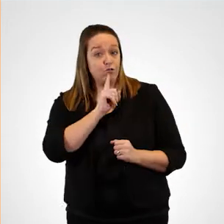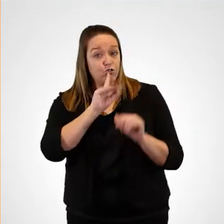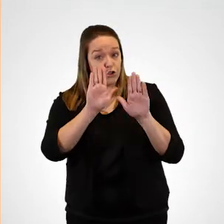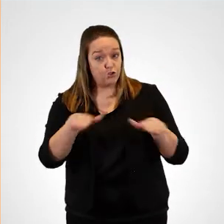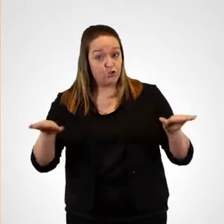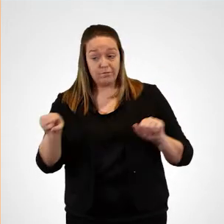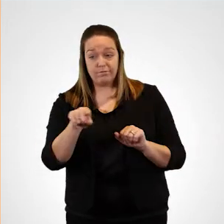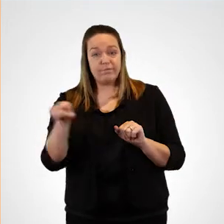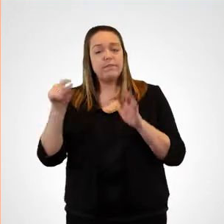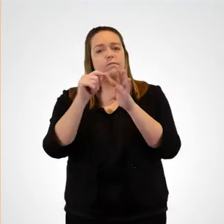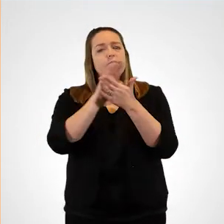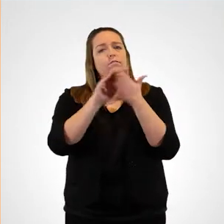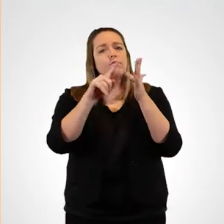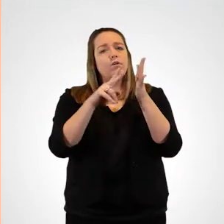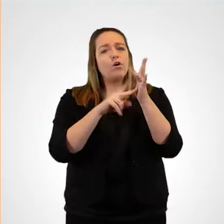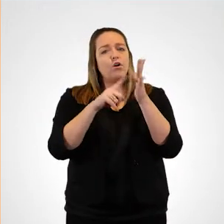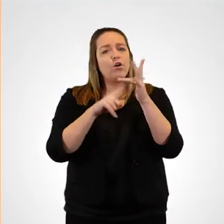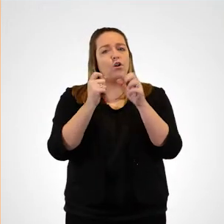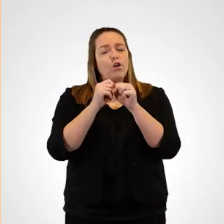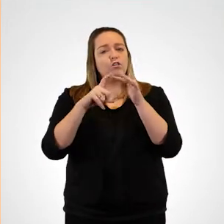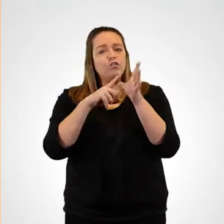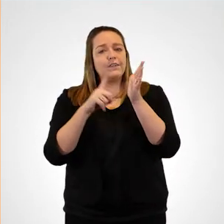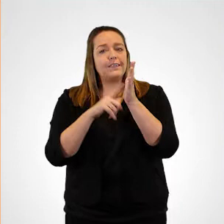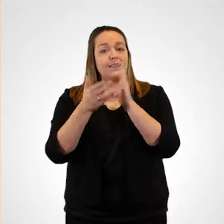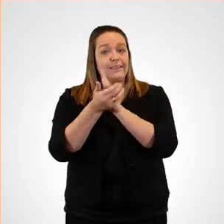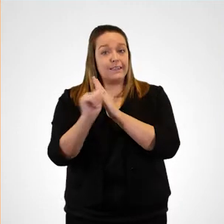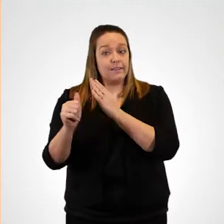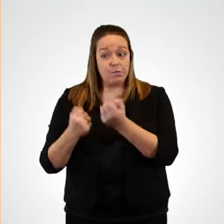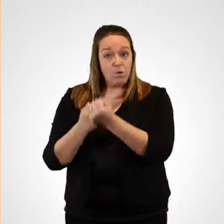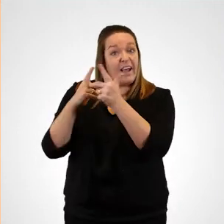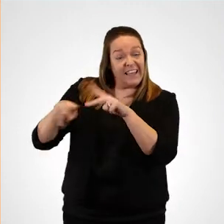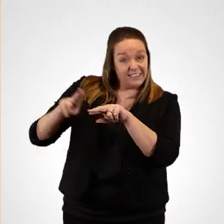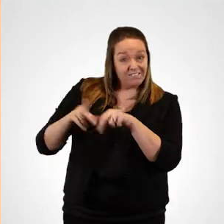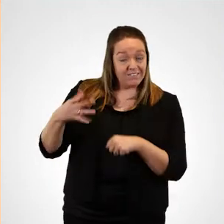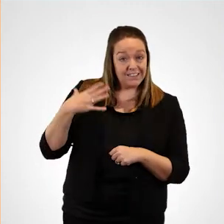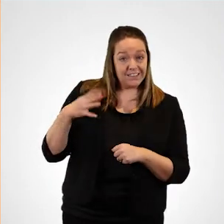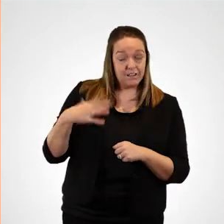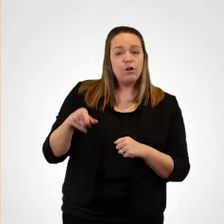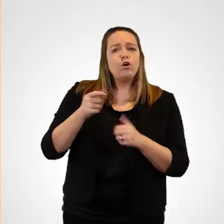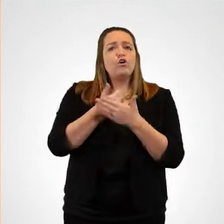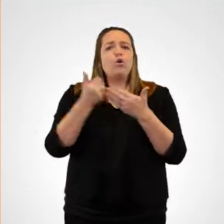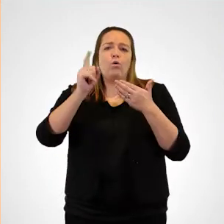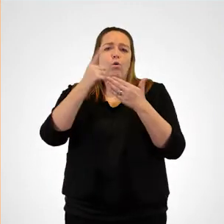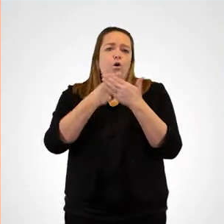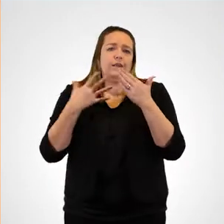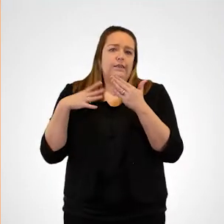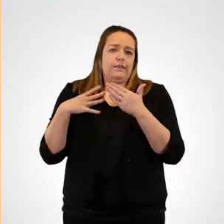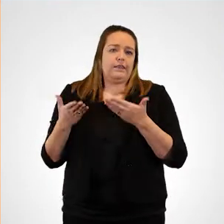supporting phonological skills, if they need supporting at all, is usually all that you need to do to help children learn to read,